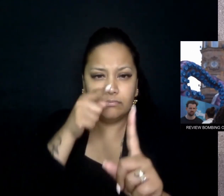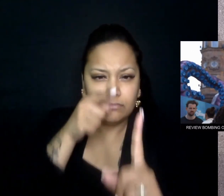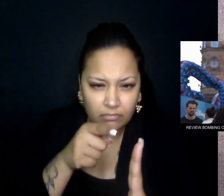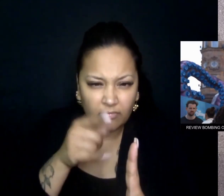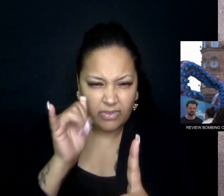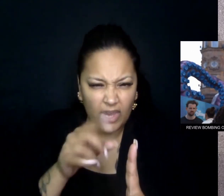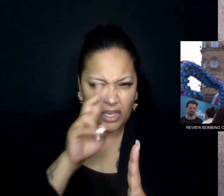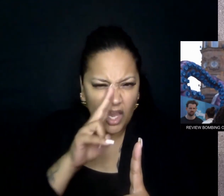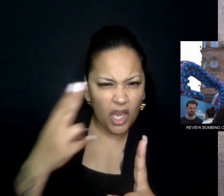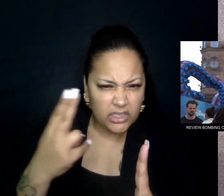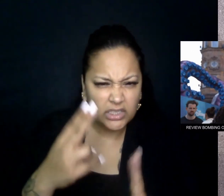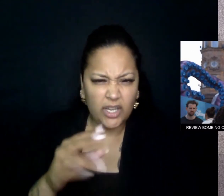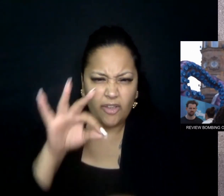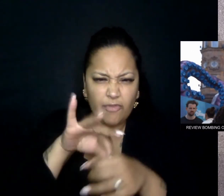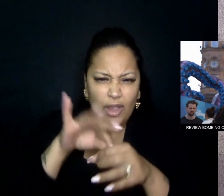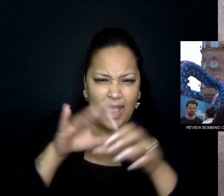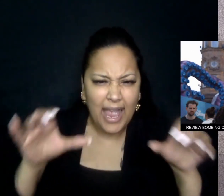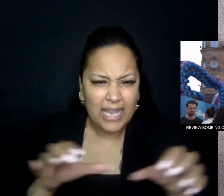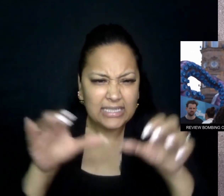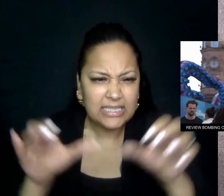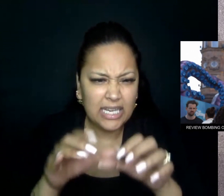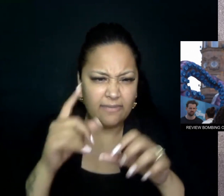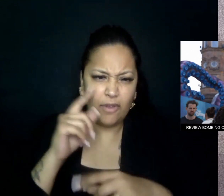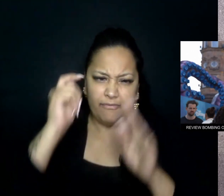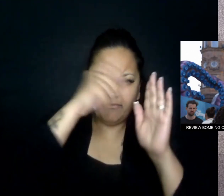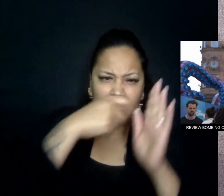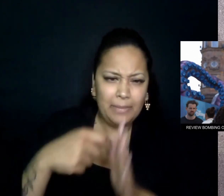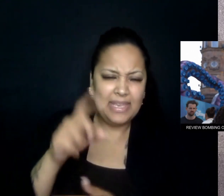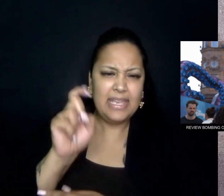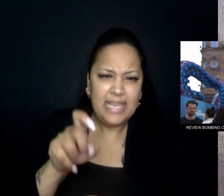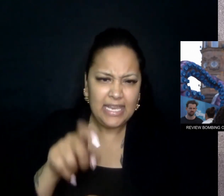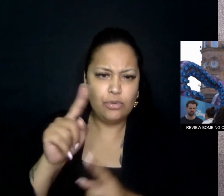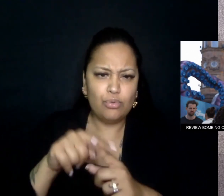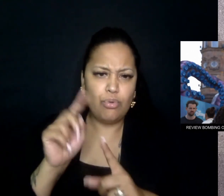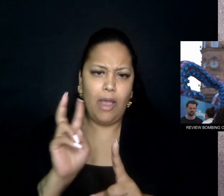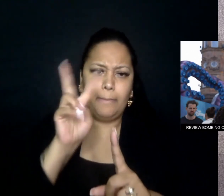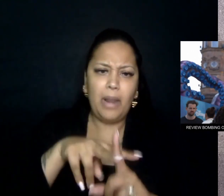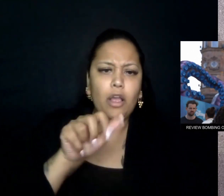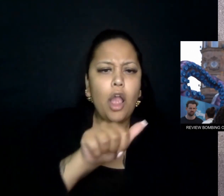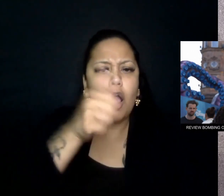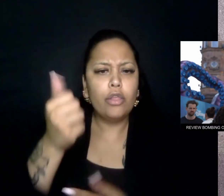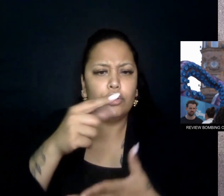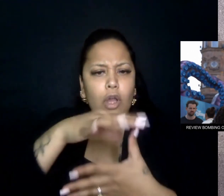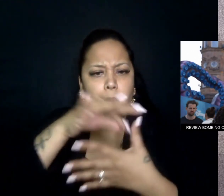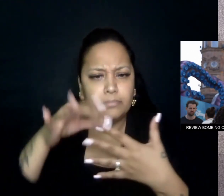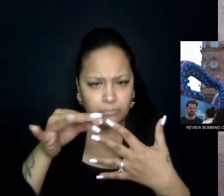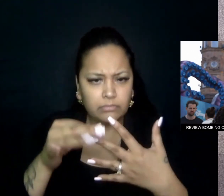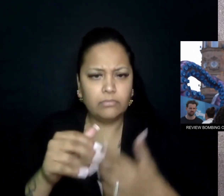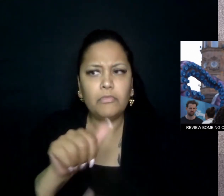it's detected unusual voting activity for the film and needed to apply an alternative rating system.